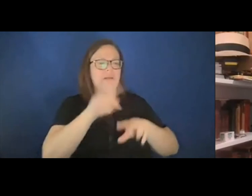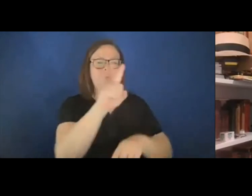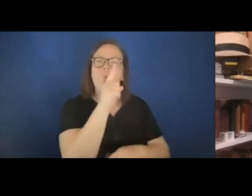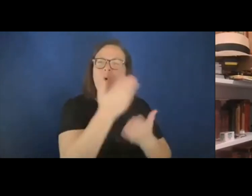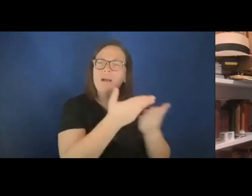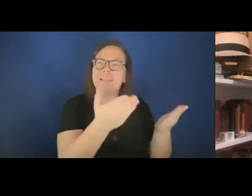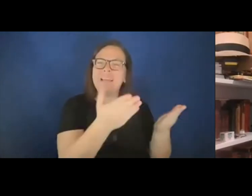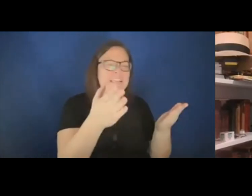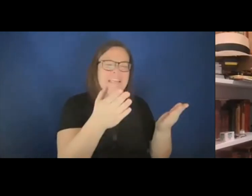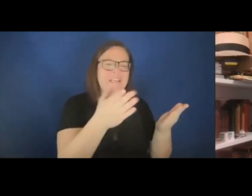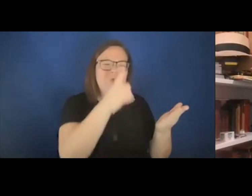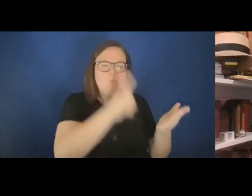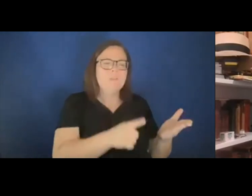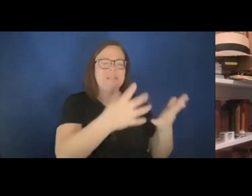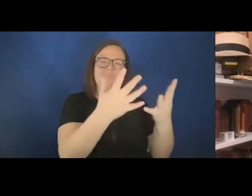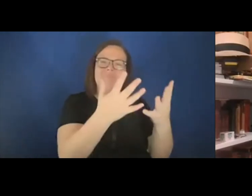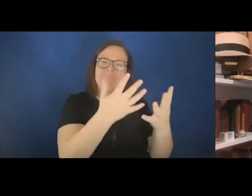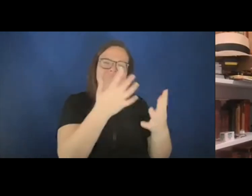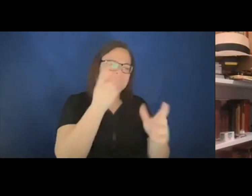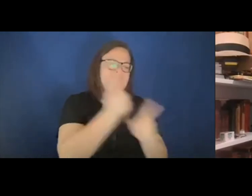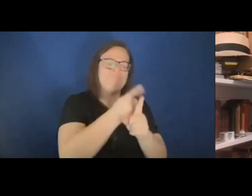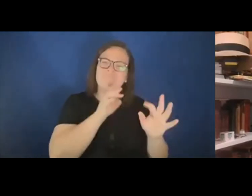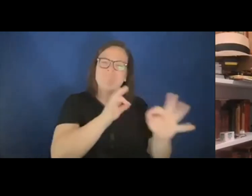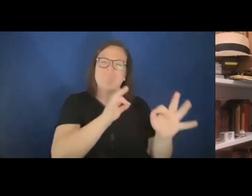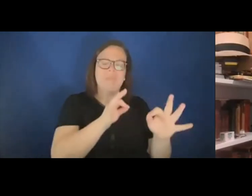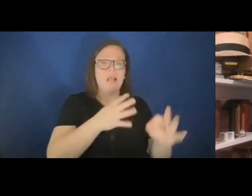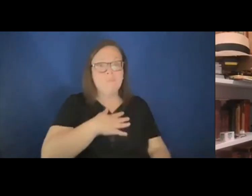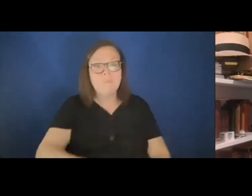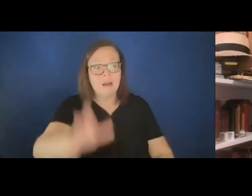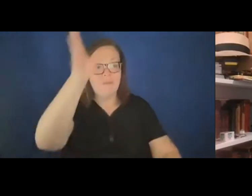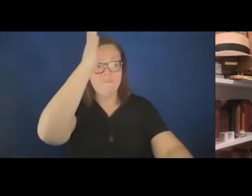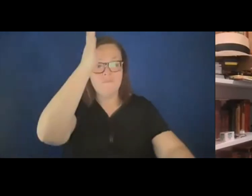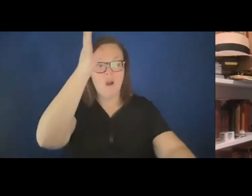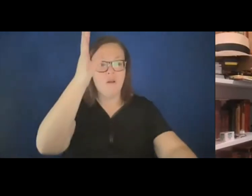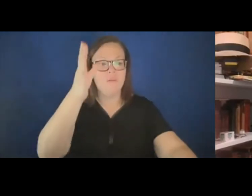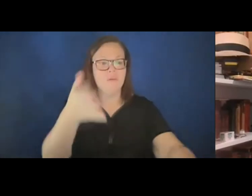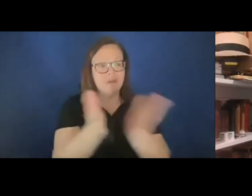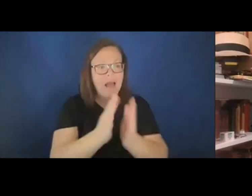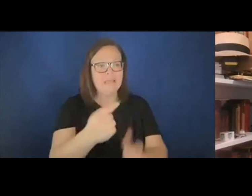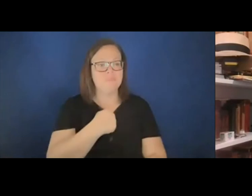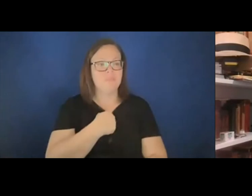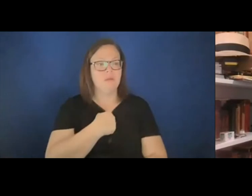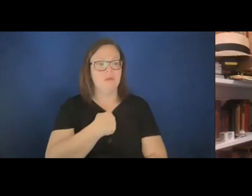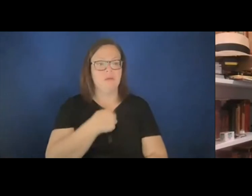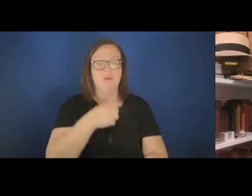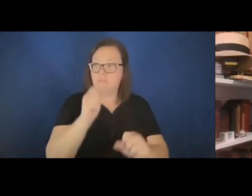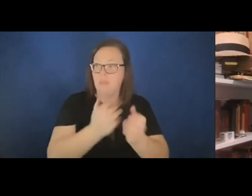he ever really got right, and my father asks me can I roll the boat out to the street